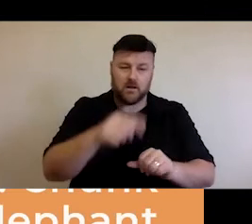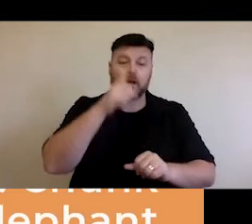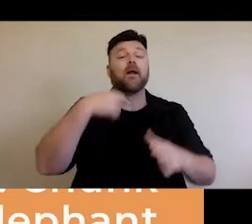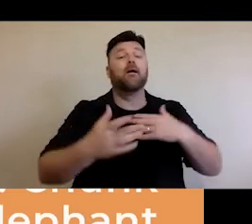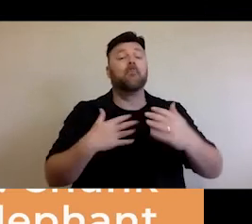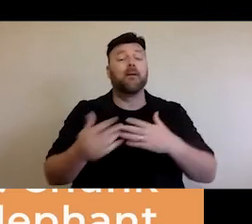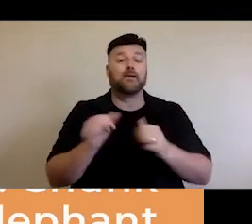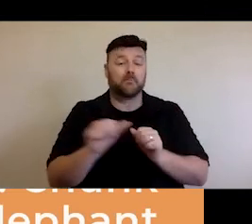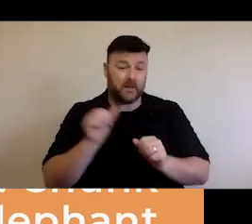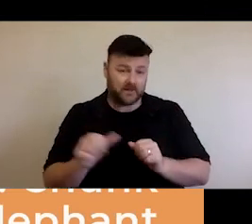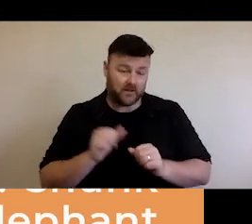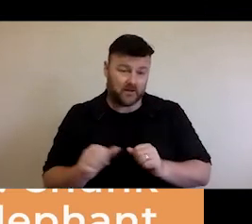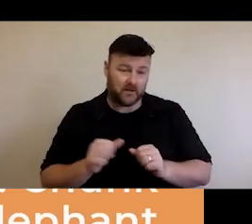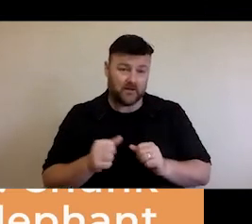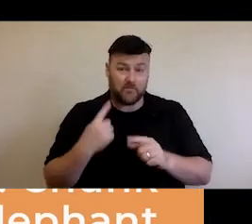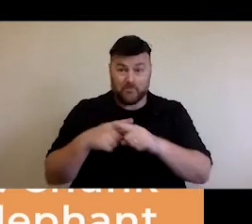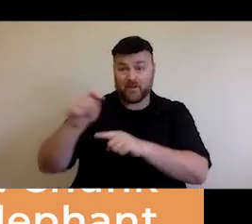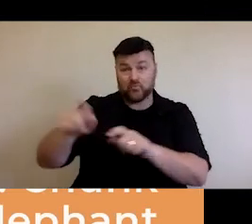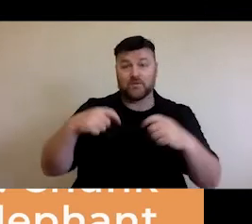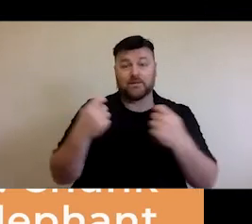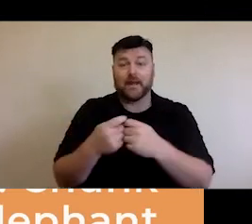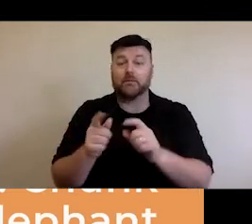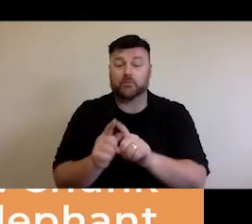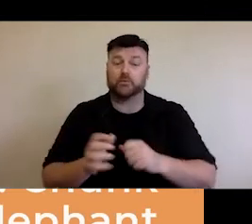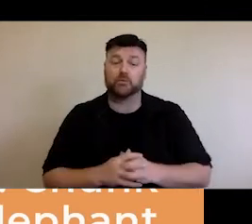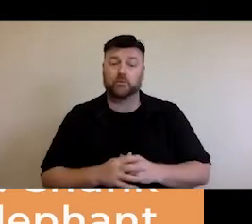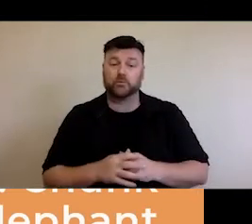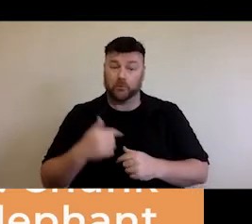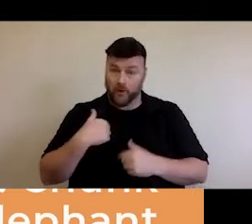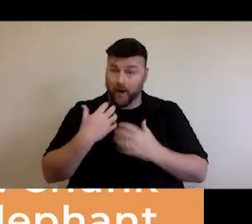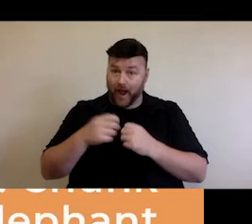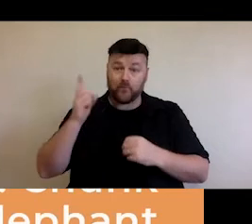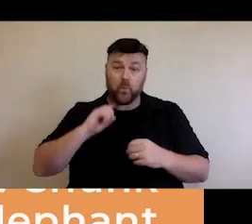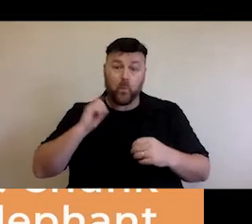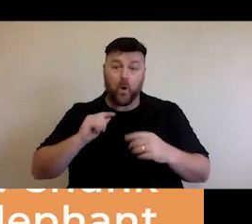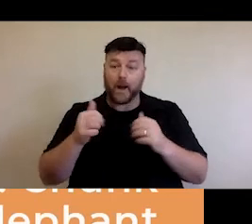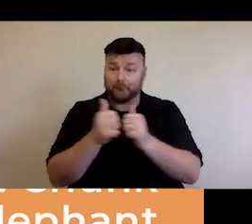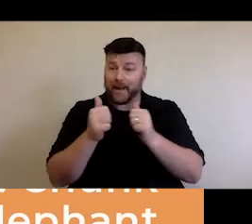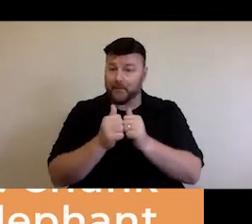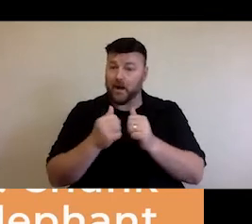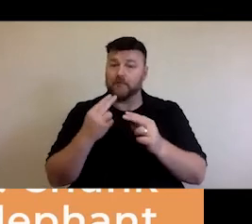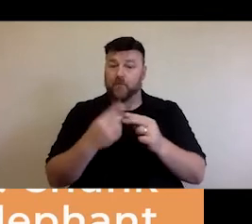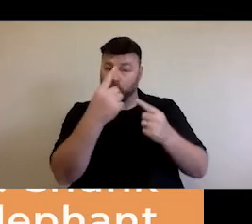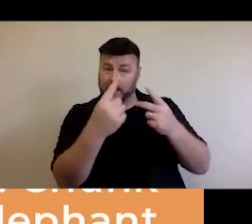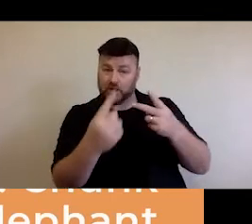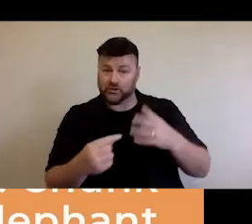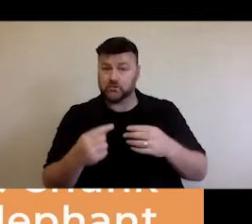team. We've got a white paper for each of those topics. Feel free to email me if you can't find the reference.